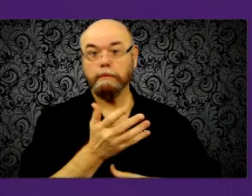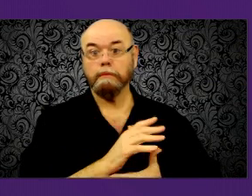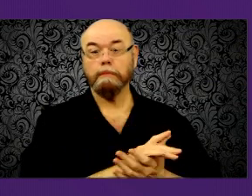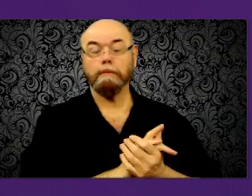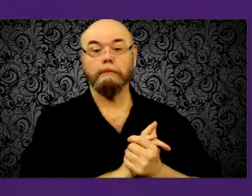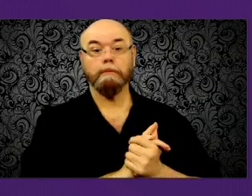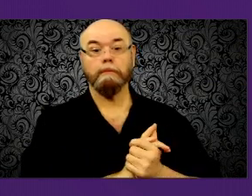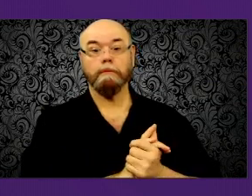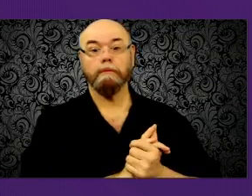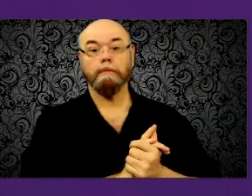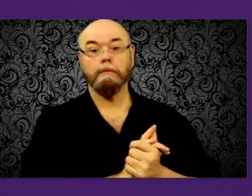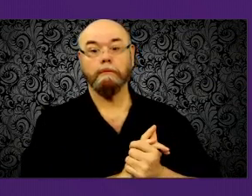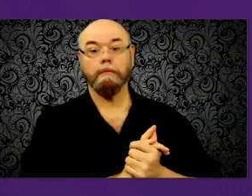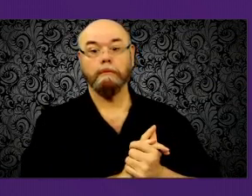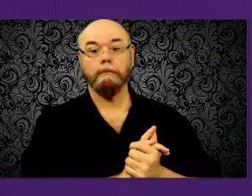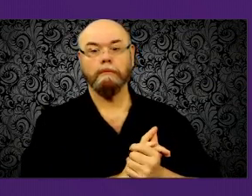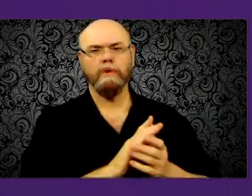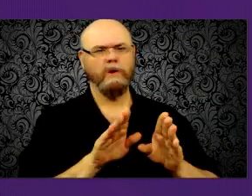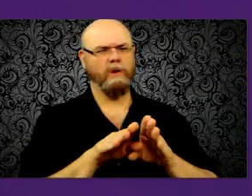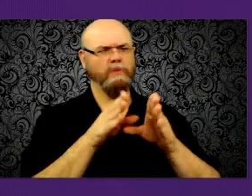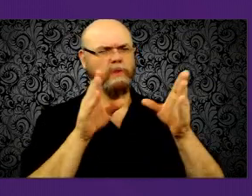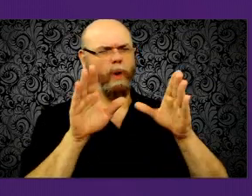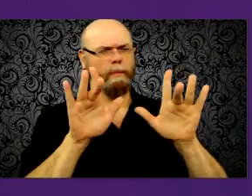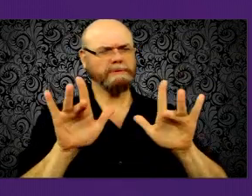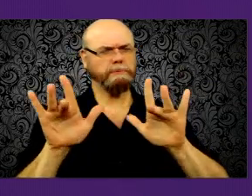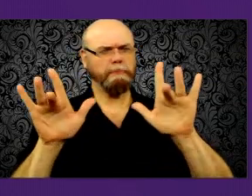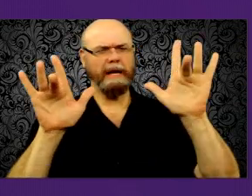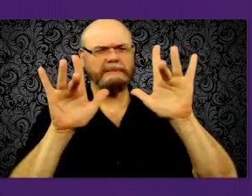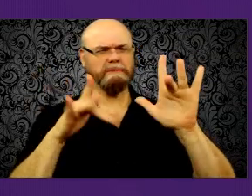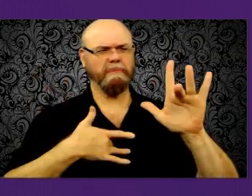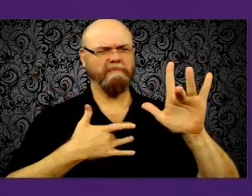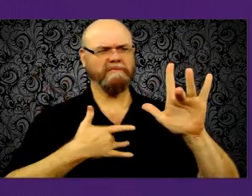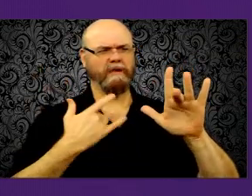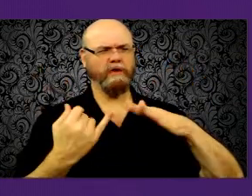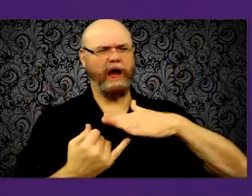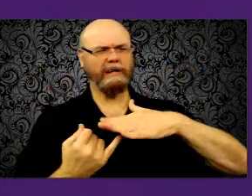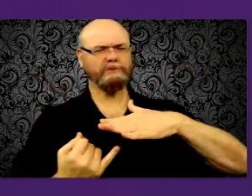The open space feels isolated. All excellent observations, friends.